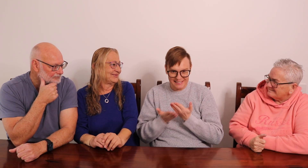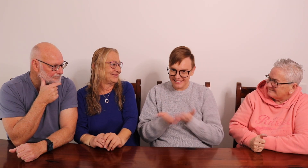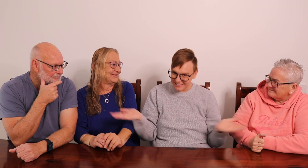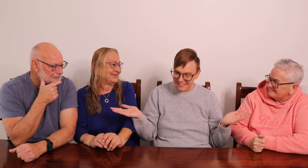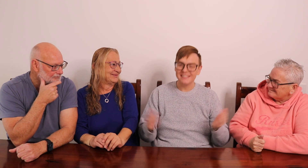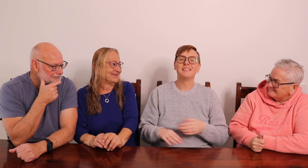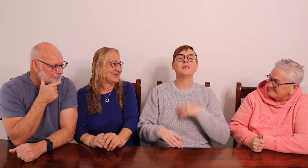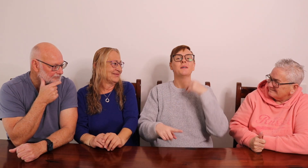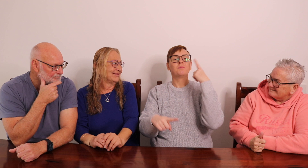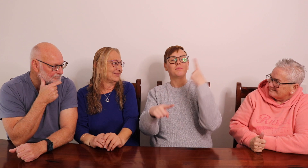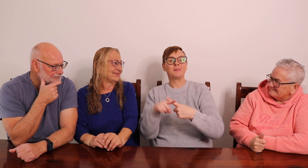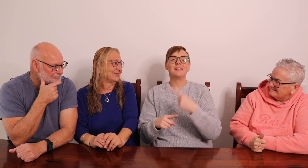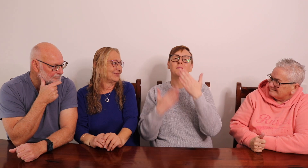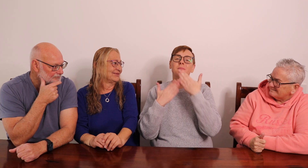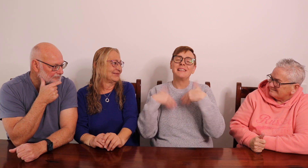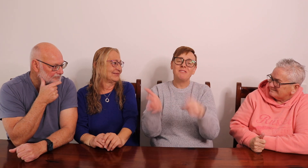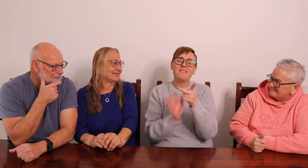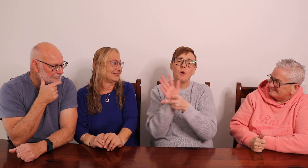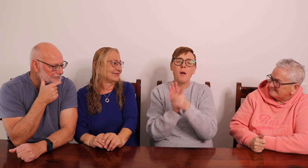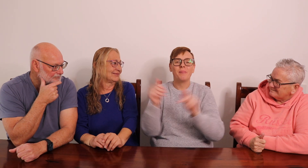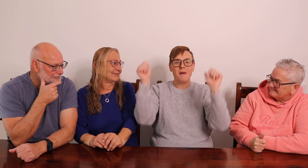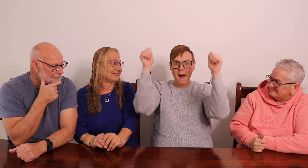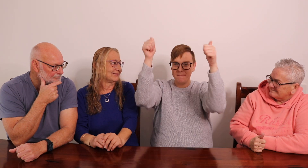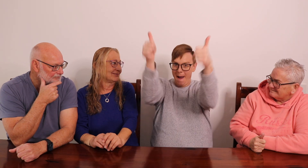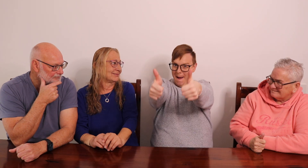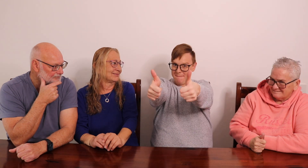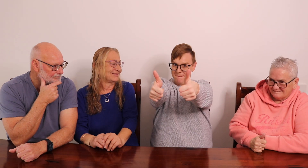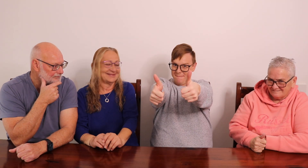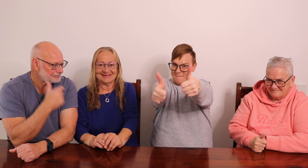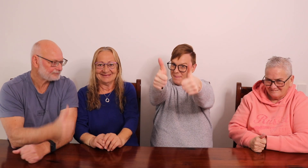Please give this video a thumb up